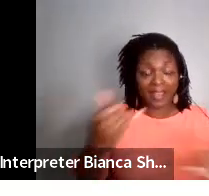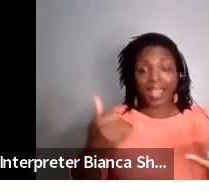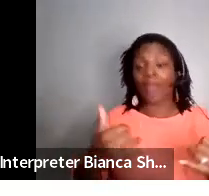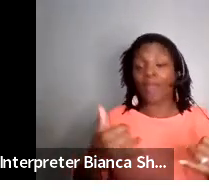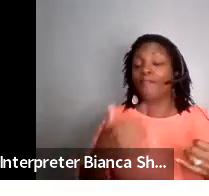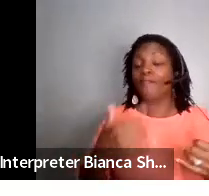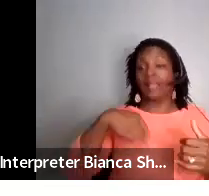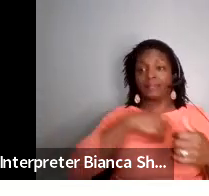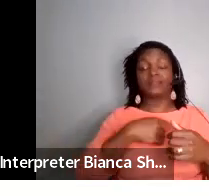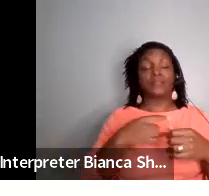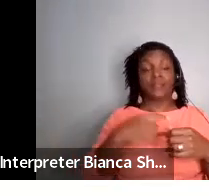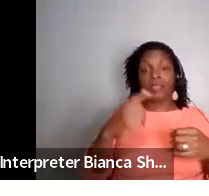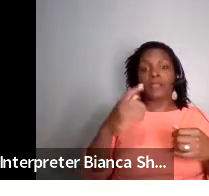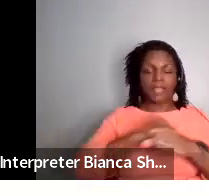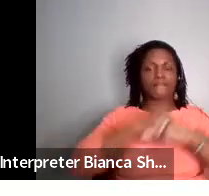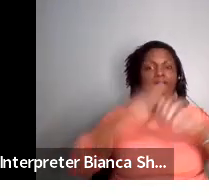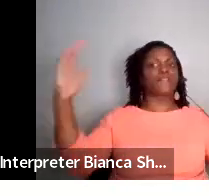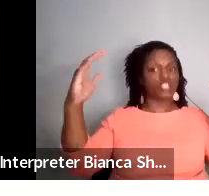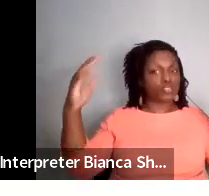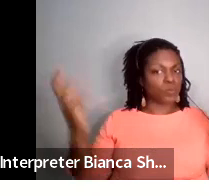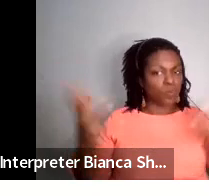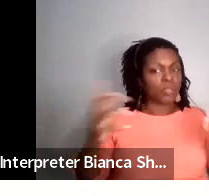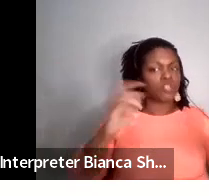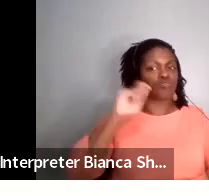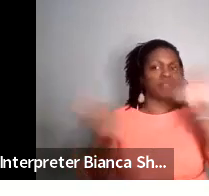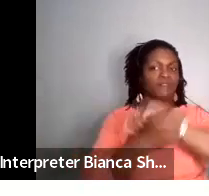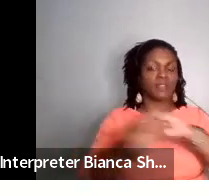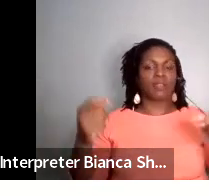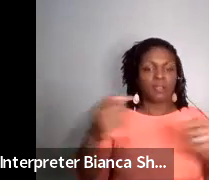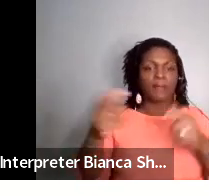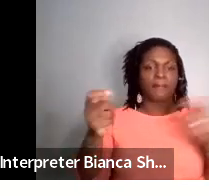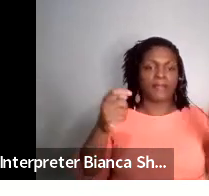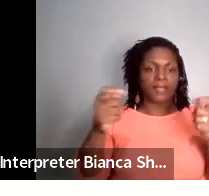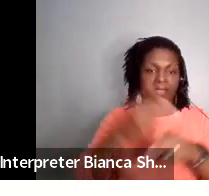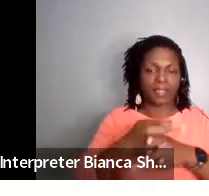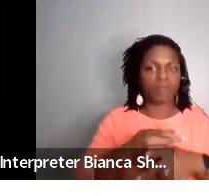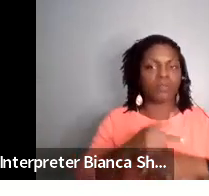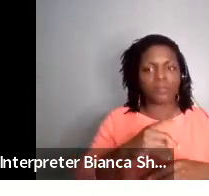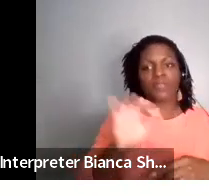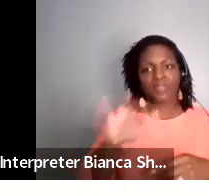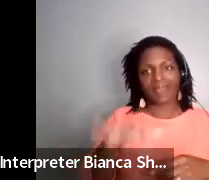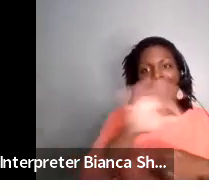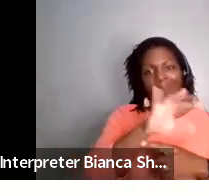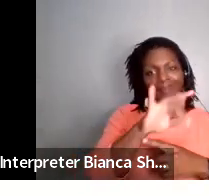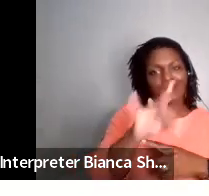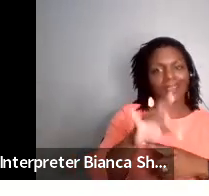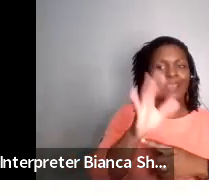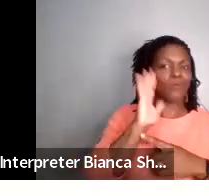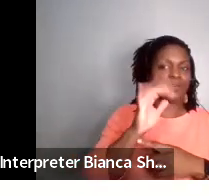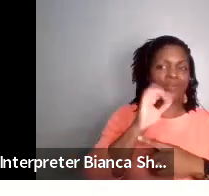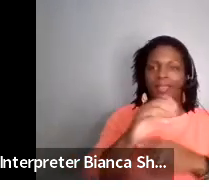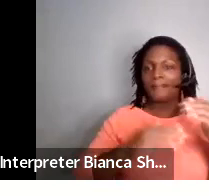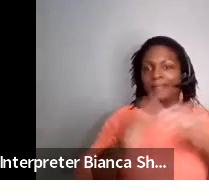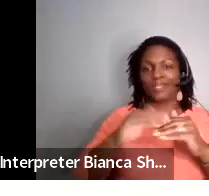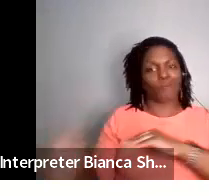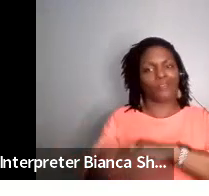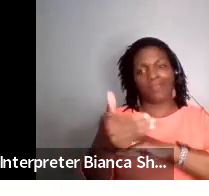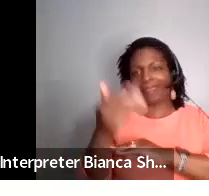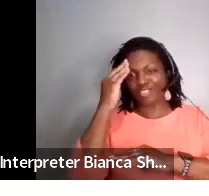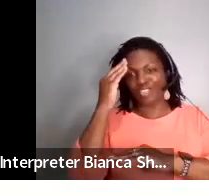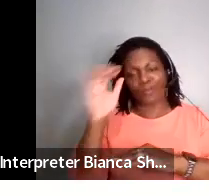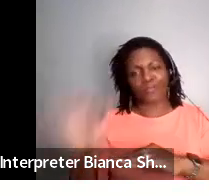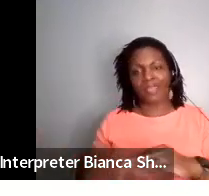The United States the full vision of a transformed crisis. Care system, with with 9, 8, 8 at its core, will not be built overnight, and we know it has short term and long term goals.